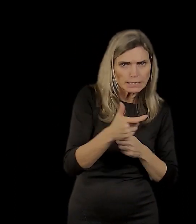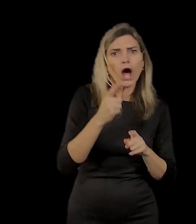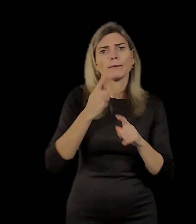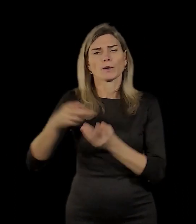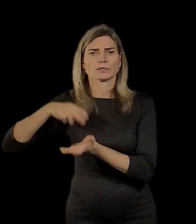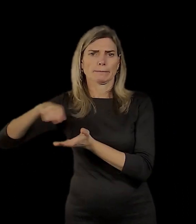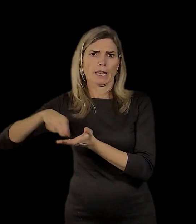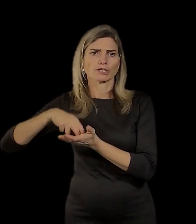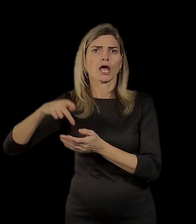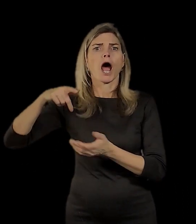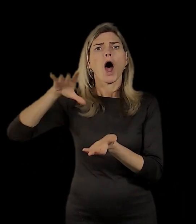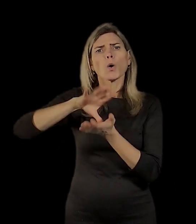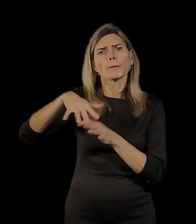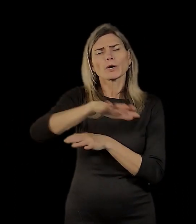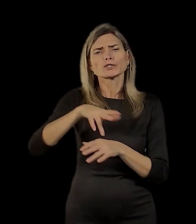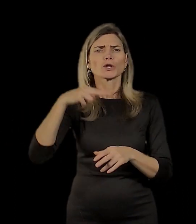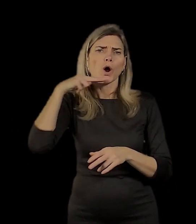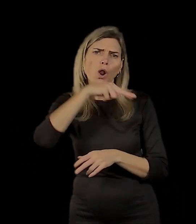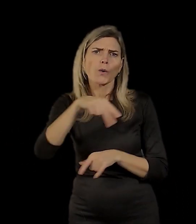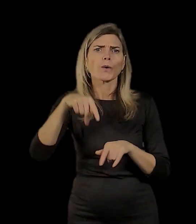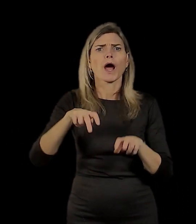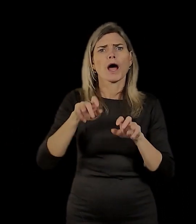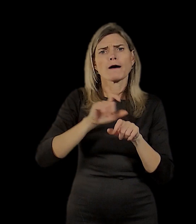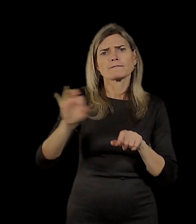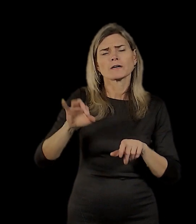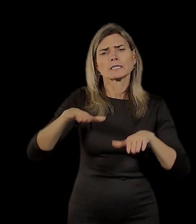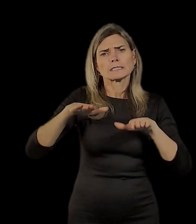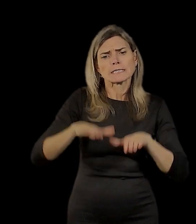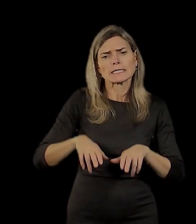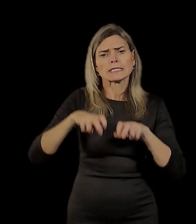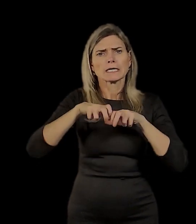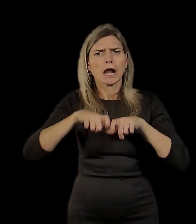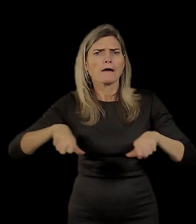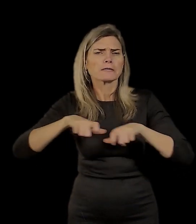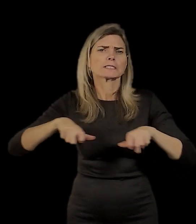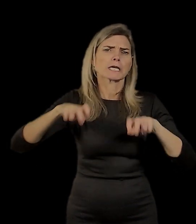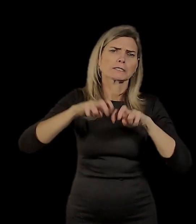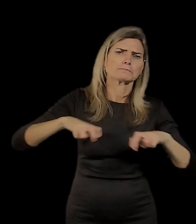as part of the sugar refinery project, we are considering a temporary footbridge that will connect